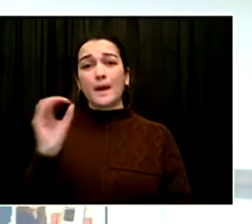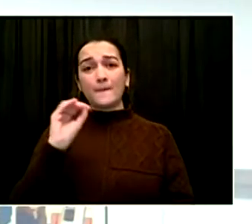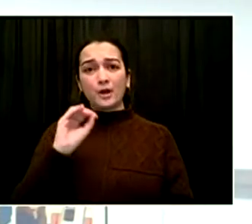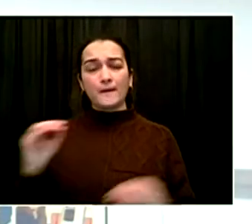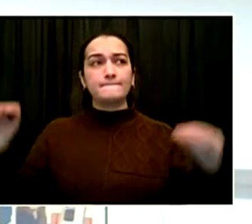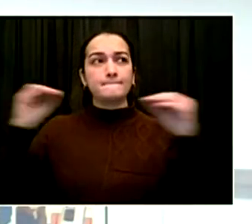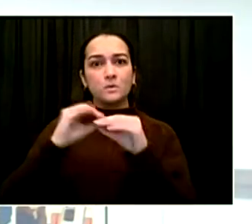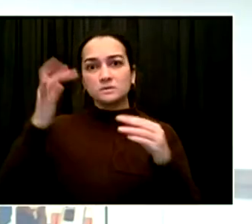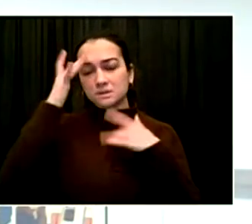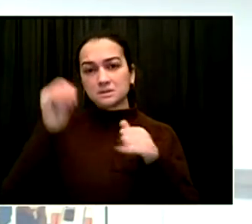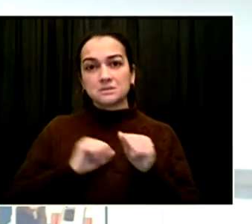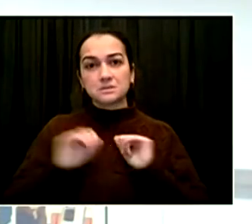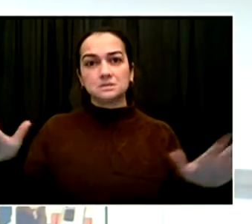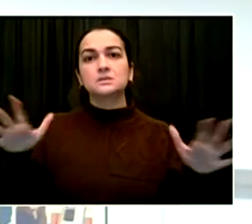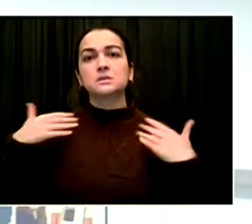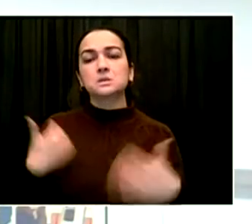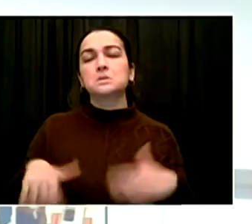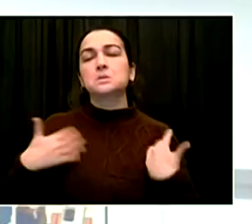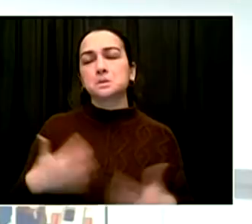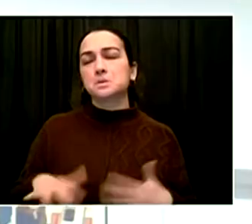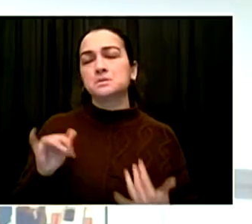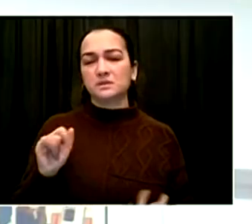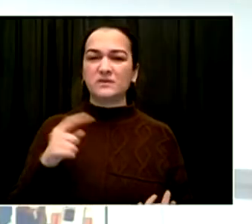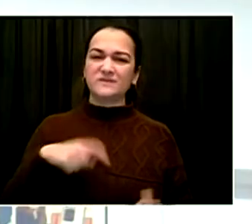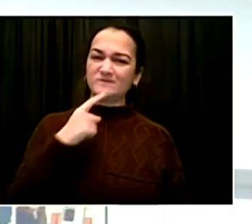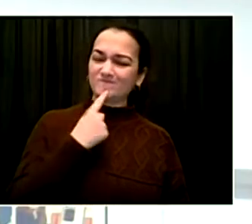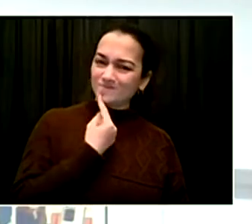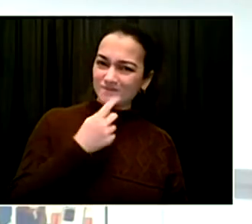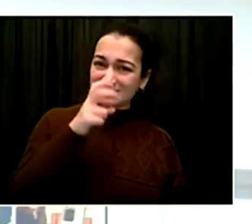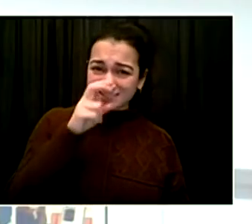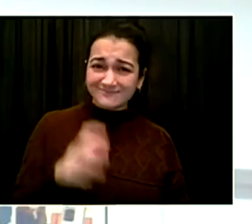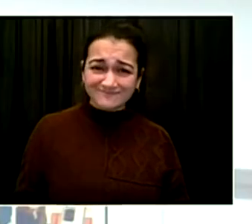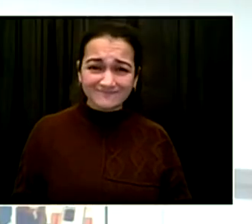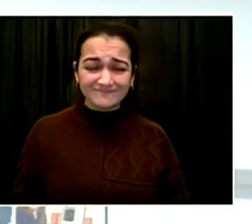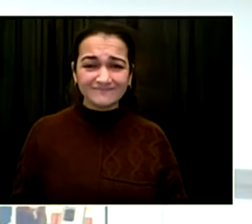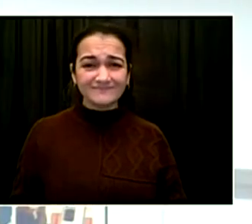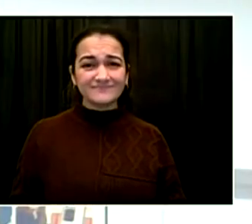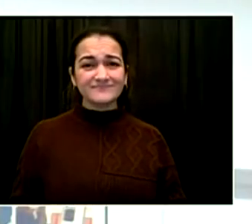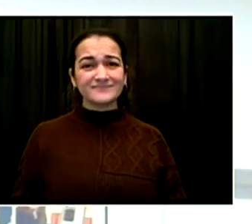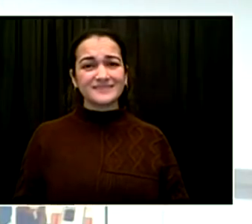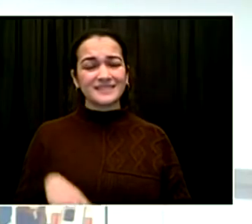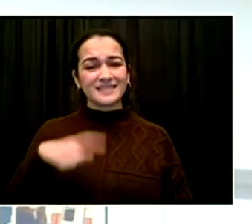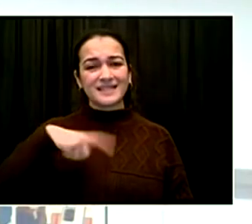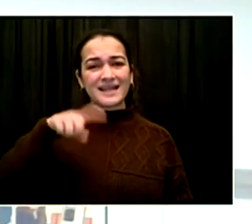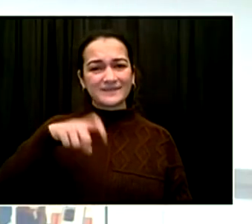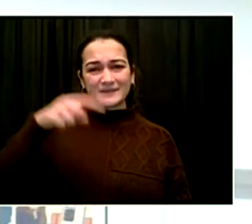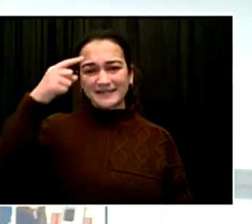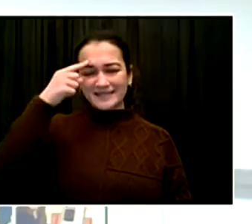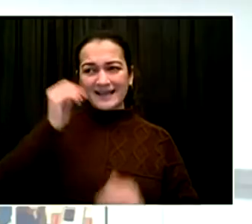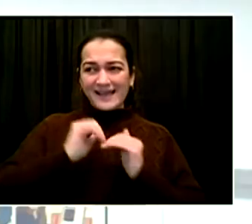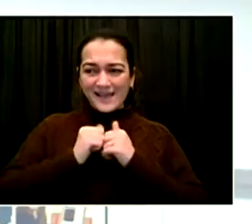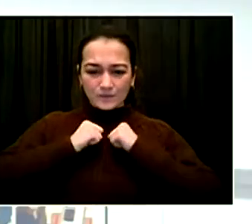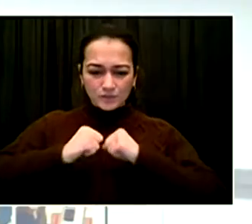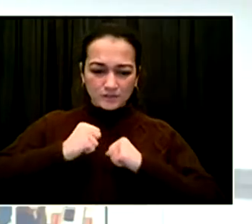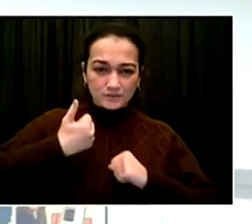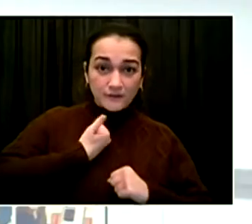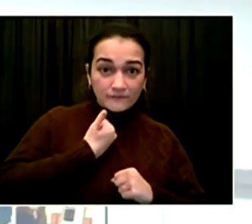THERE ARE THINGS THAT WE CAN DO TO SHAPE OUR DESTINY TO PROTECT